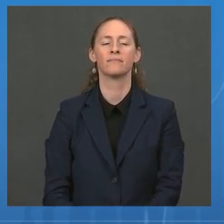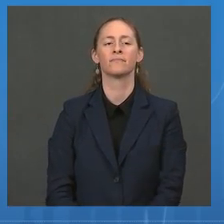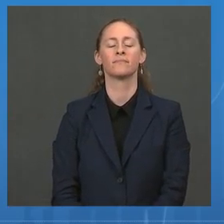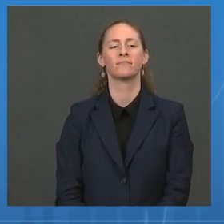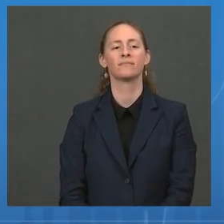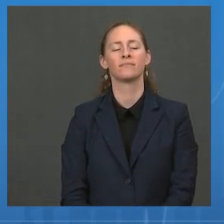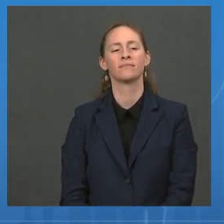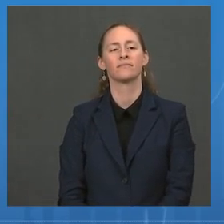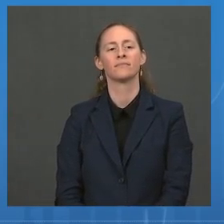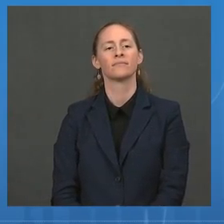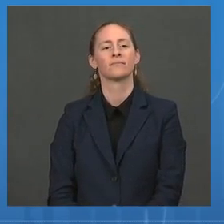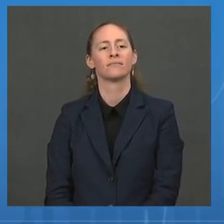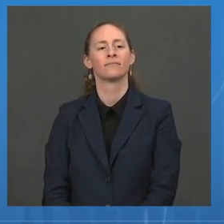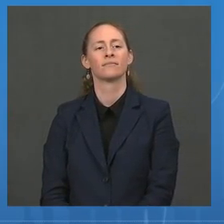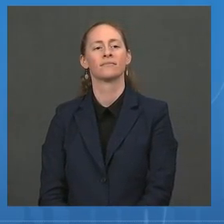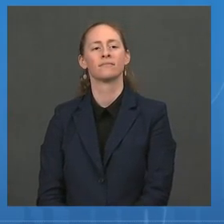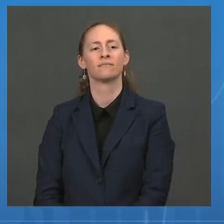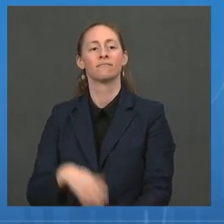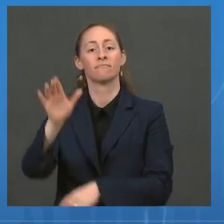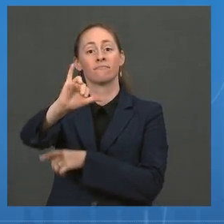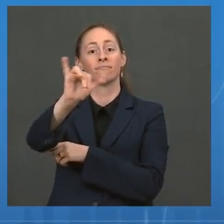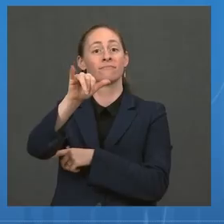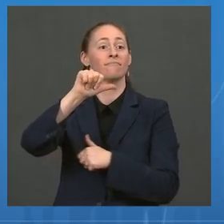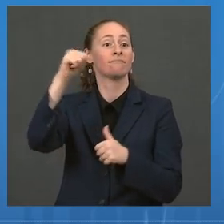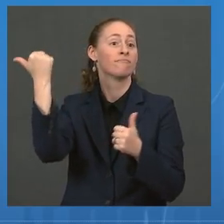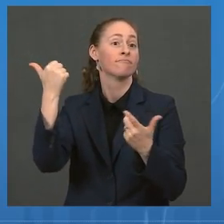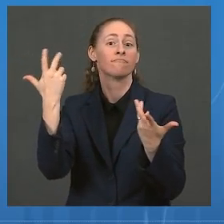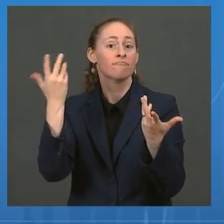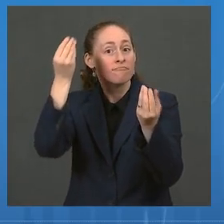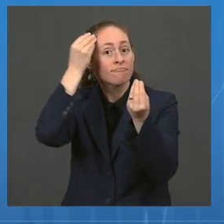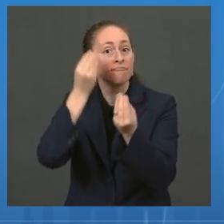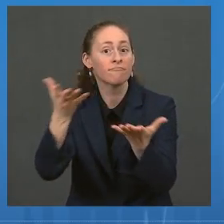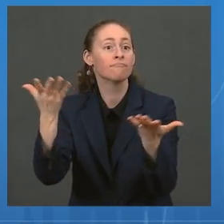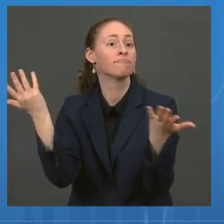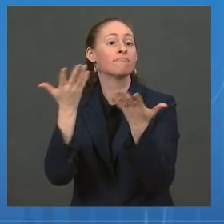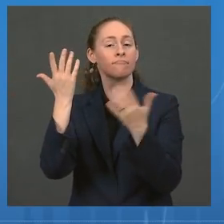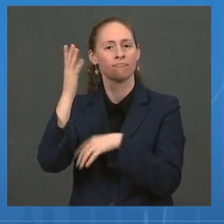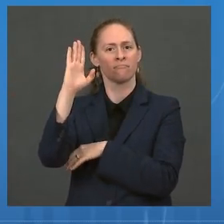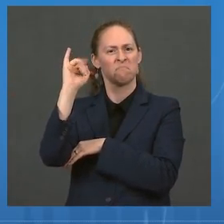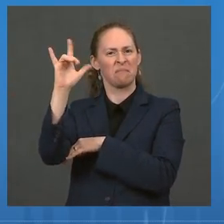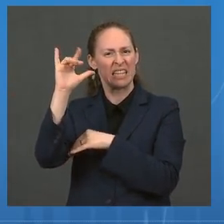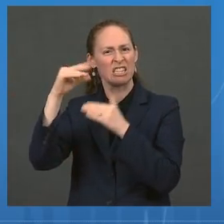And, today, we're making another billion-dollar investment to further mobilize testing manufacturers.